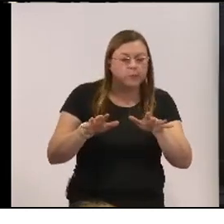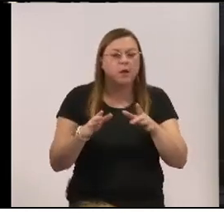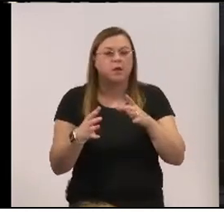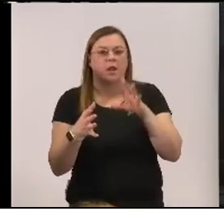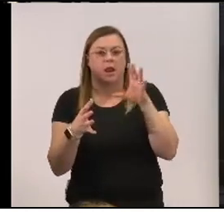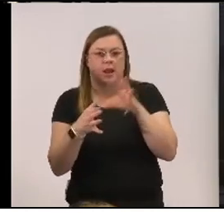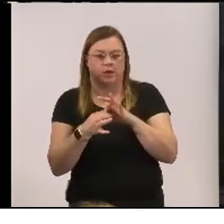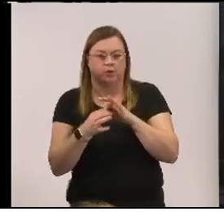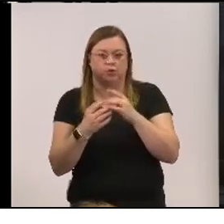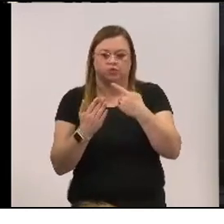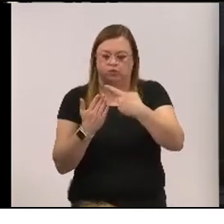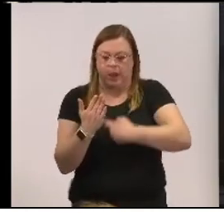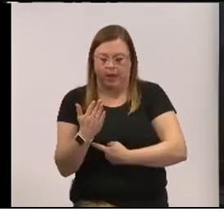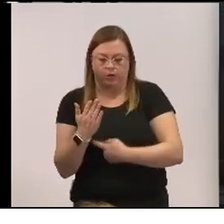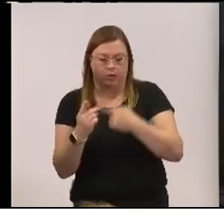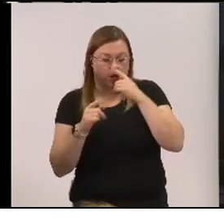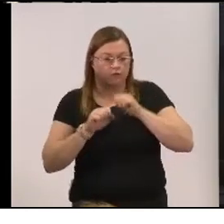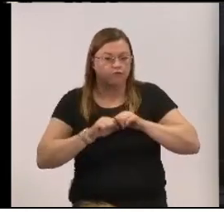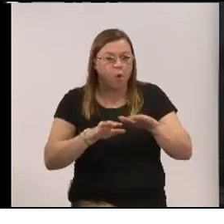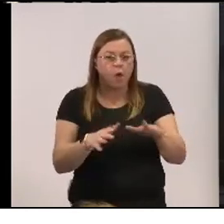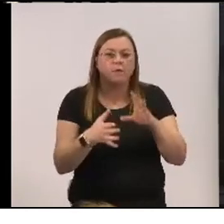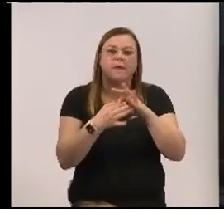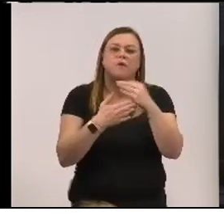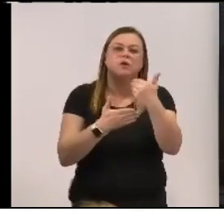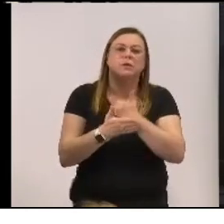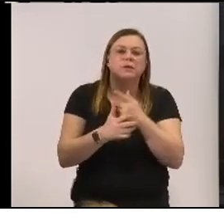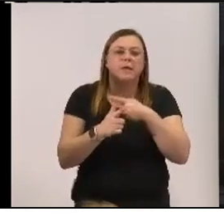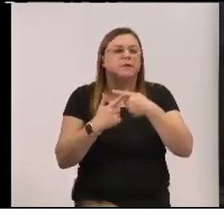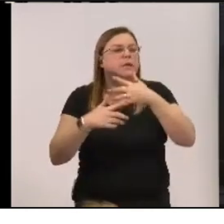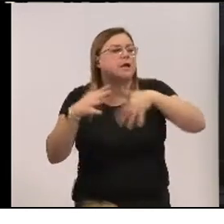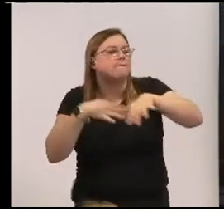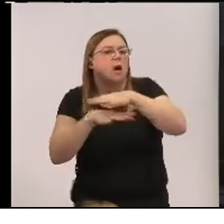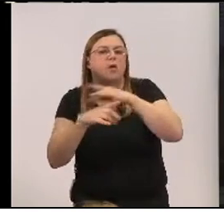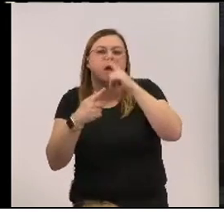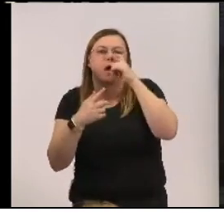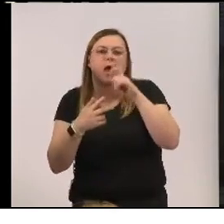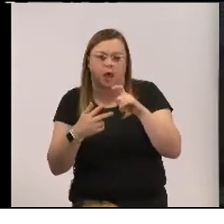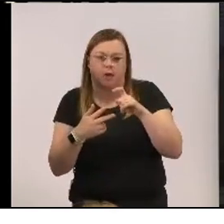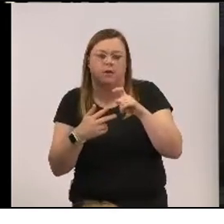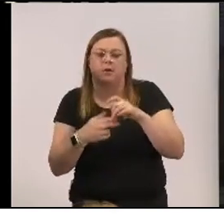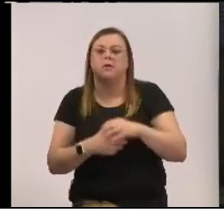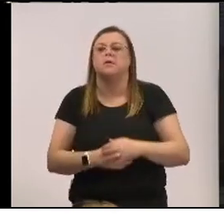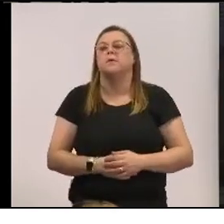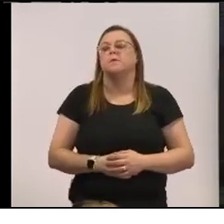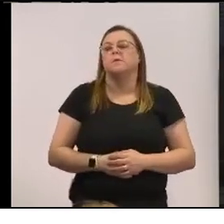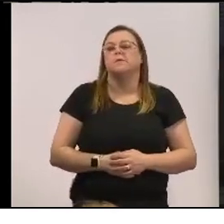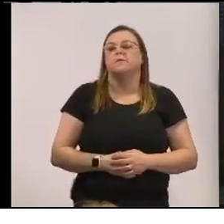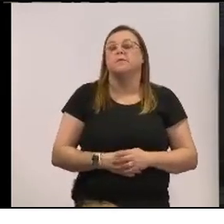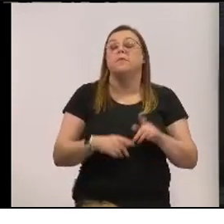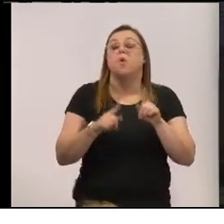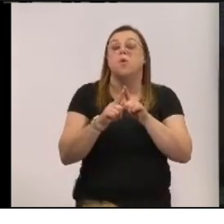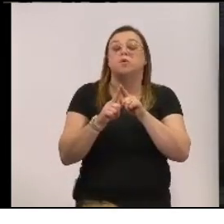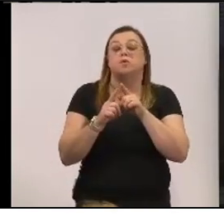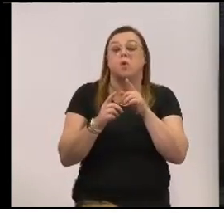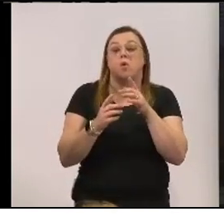across other areas such as safety and environment and also accessibility in the